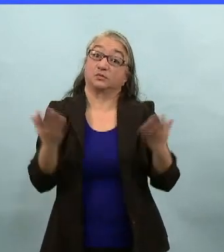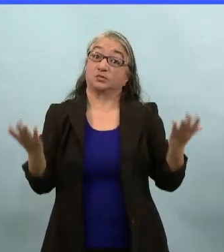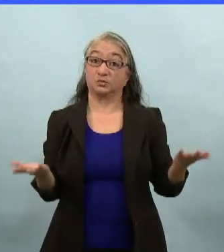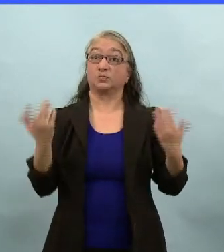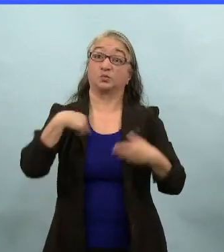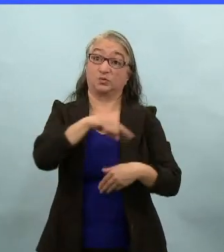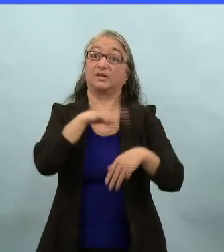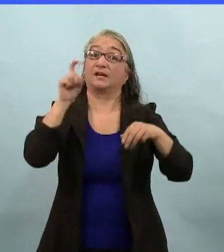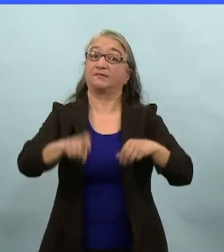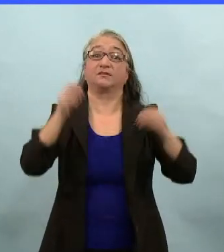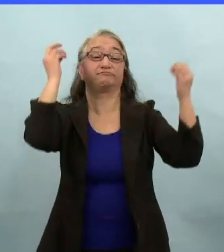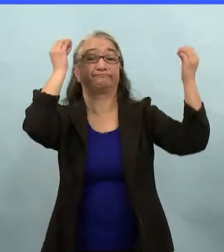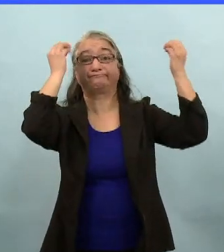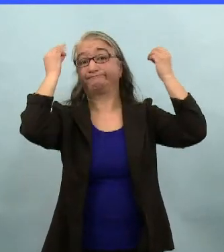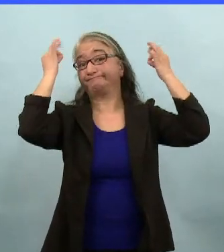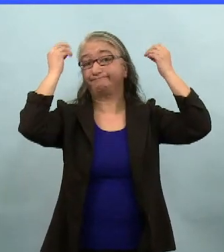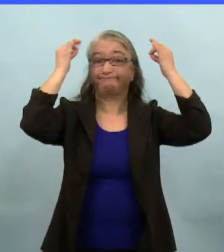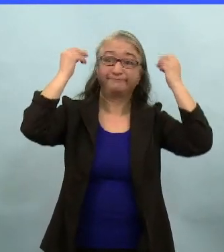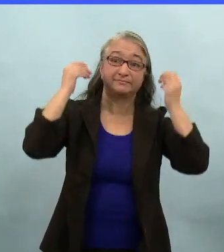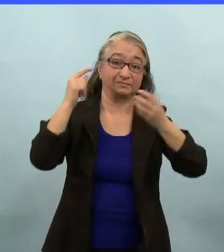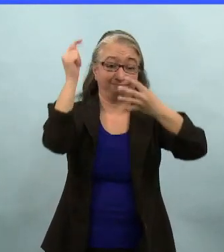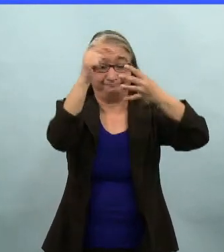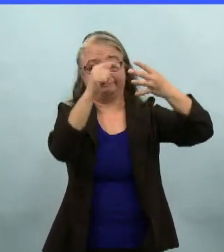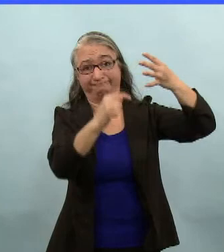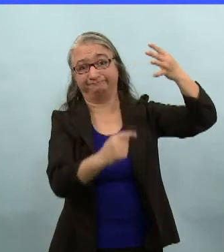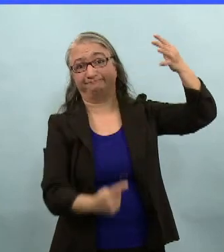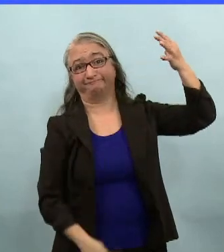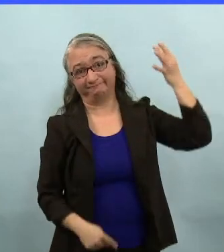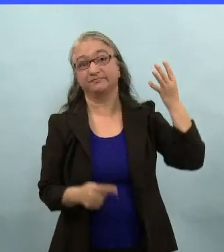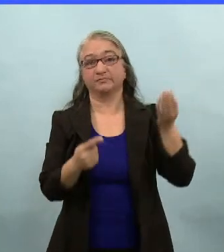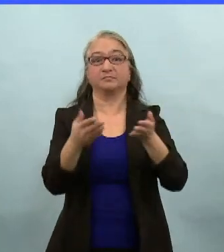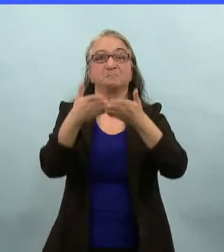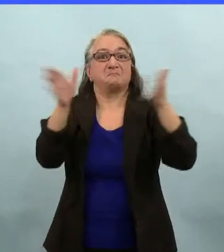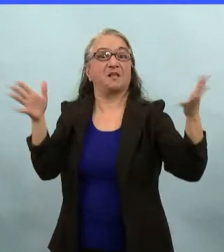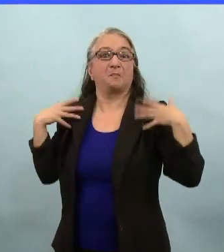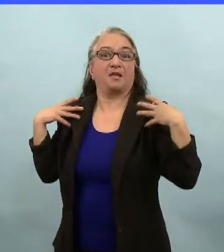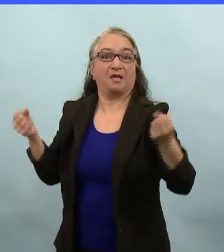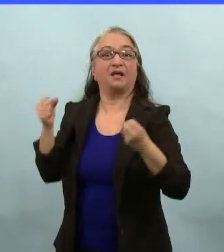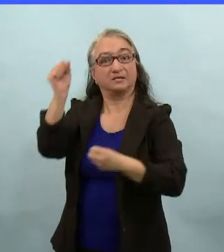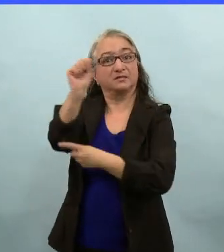including public health and so you know but those are those are ongoing discussions that we have